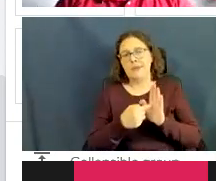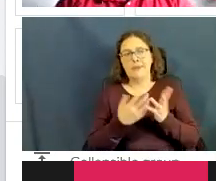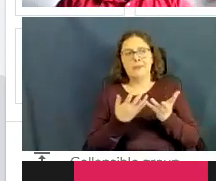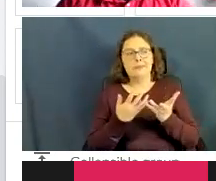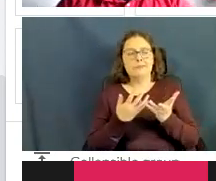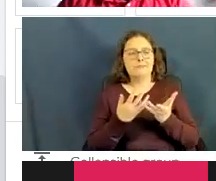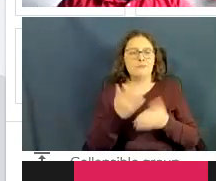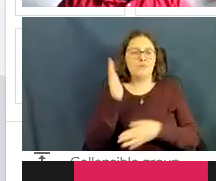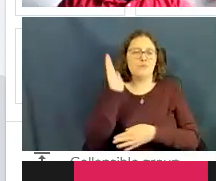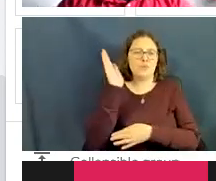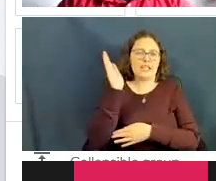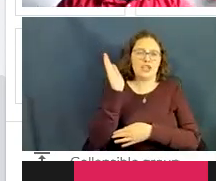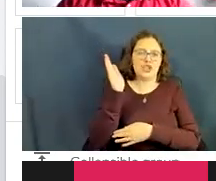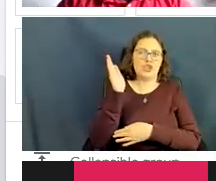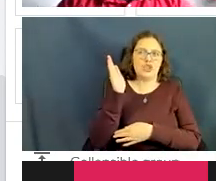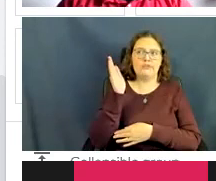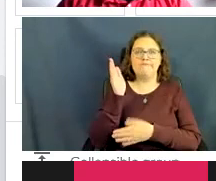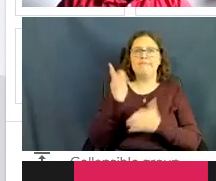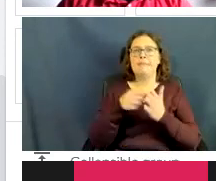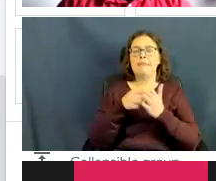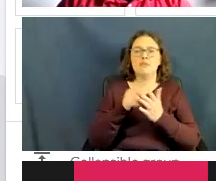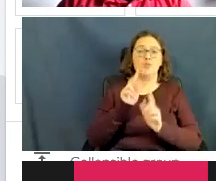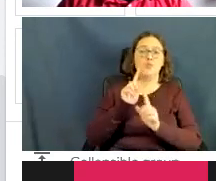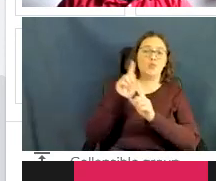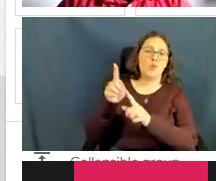That event allows you to create, and you are not sharing into the states template.